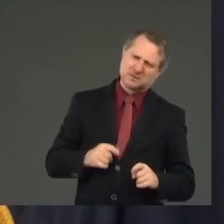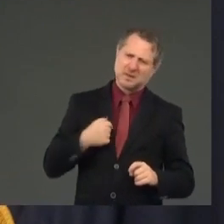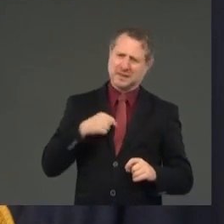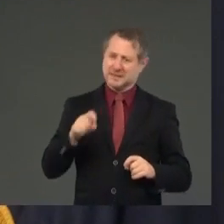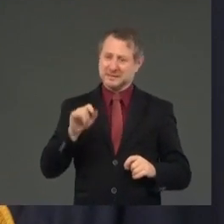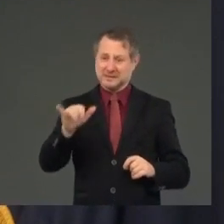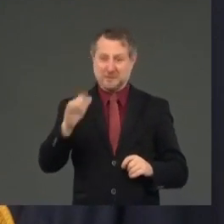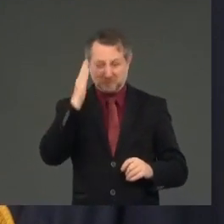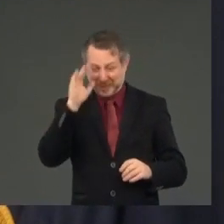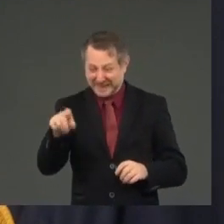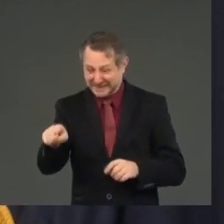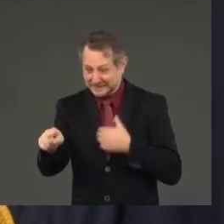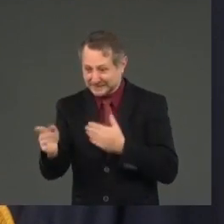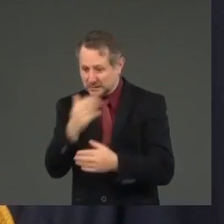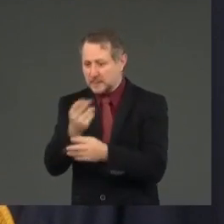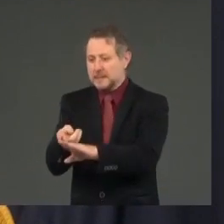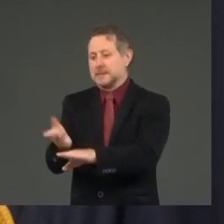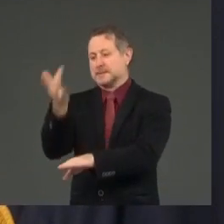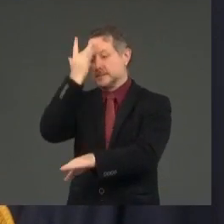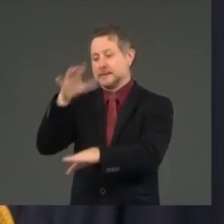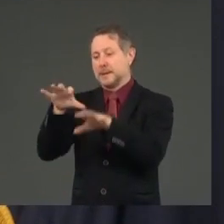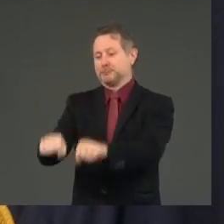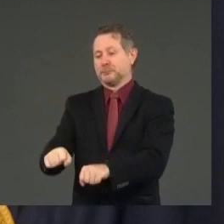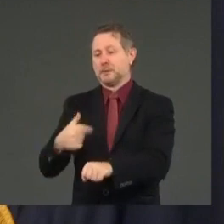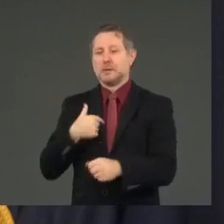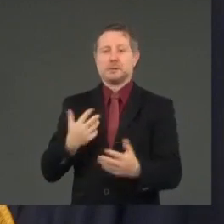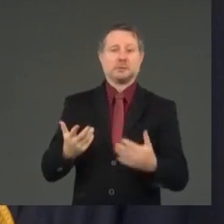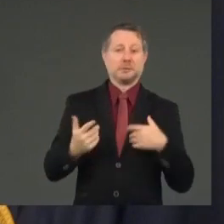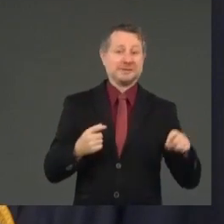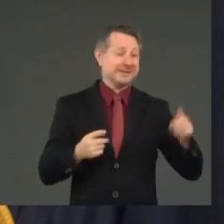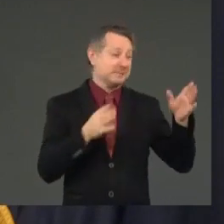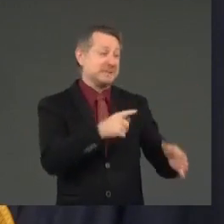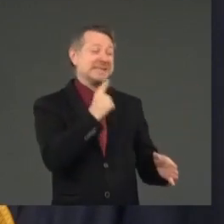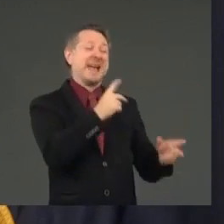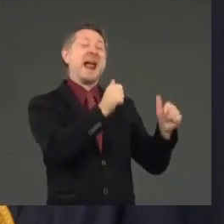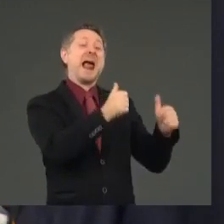WHICH CAN TAKE TWO WEEKS, AND